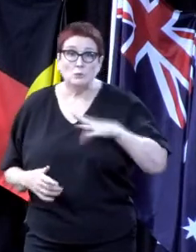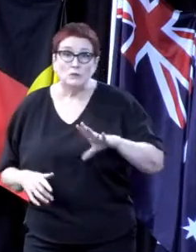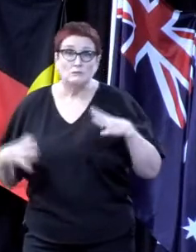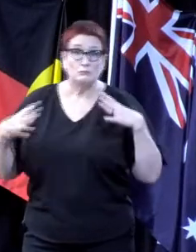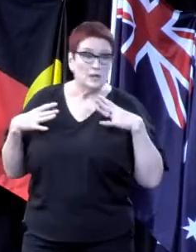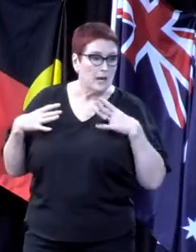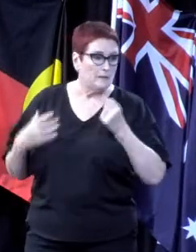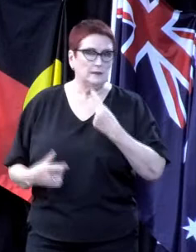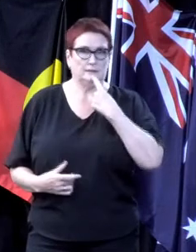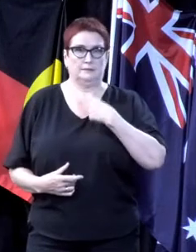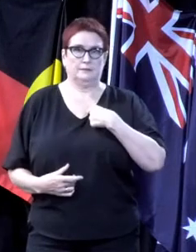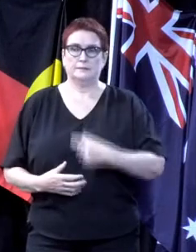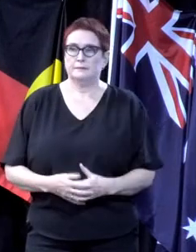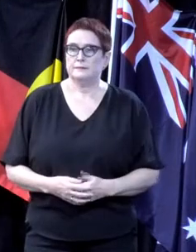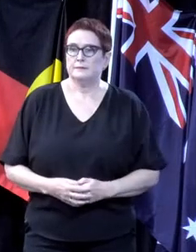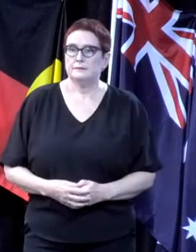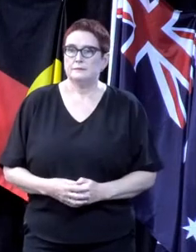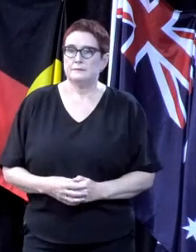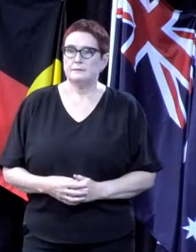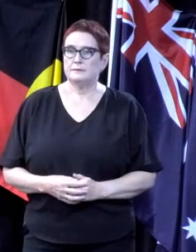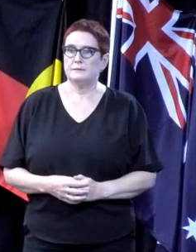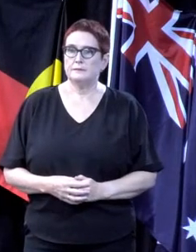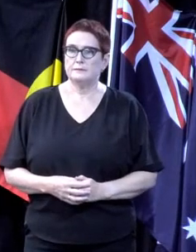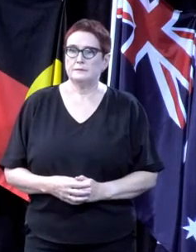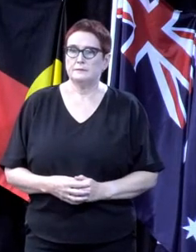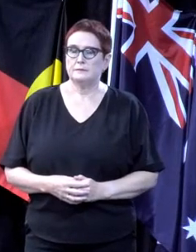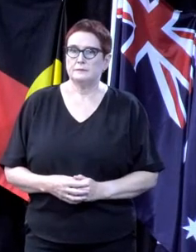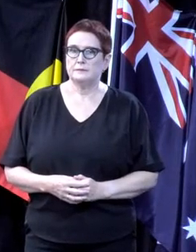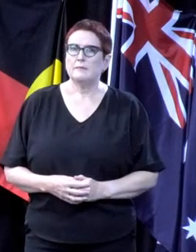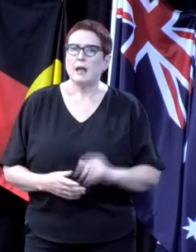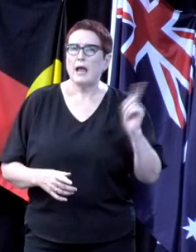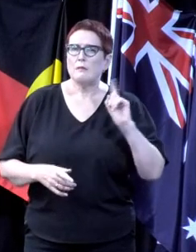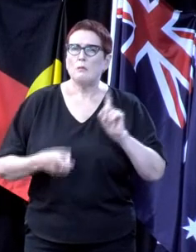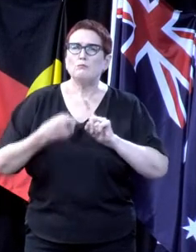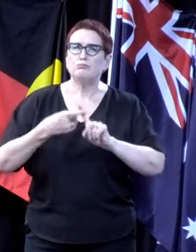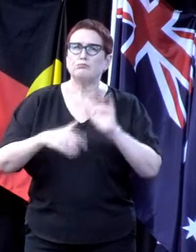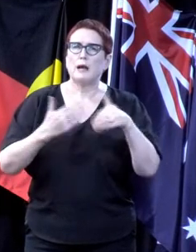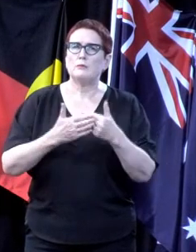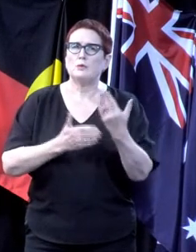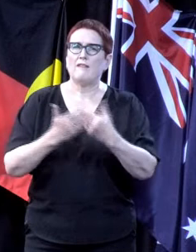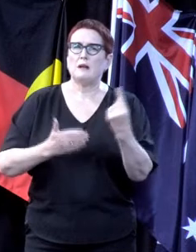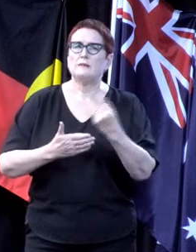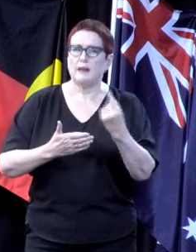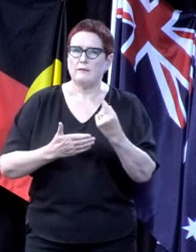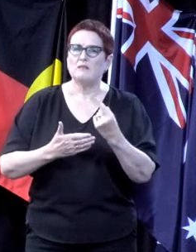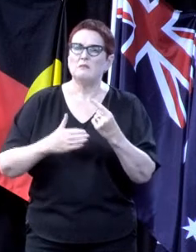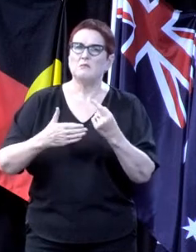please let us know, and we'll do that. But our present intention is to continue until about 11:30, and, then, we'll have a break at that time.